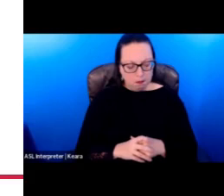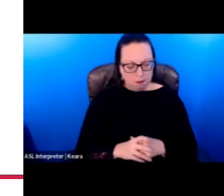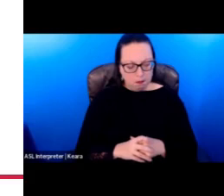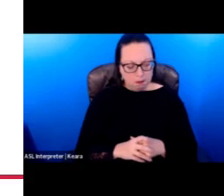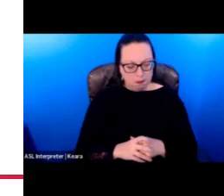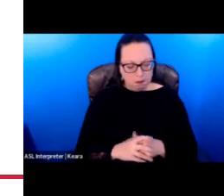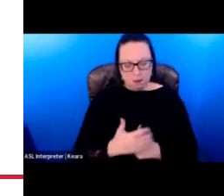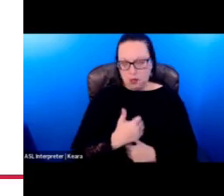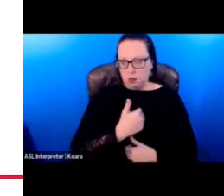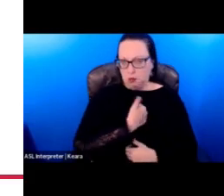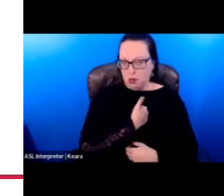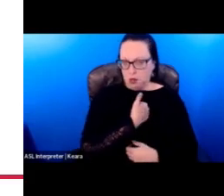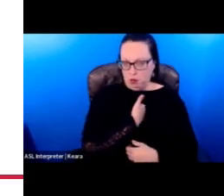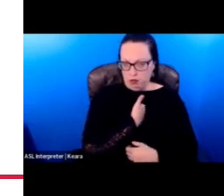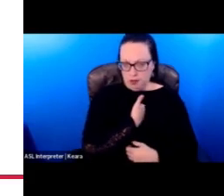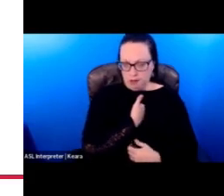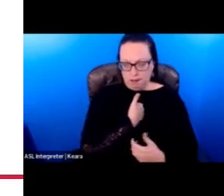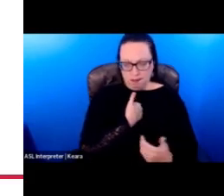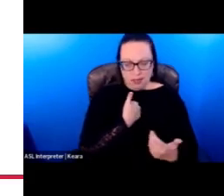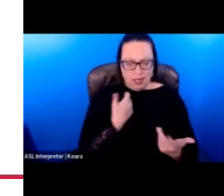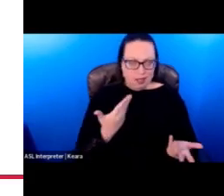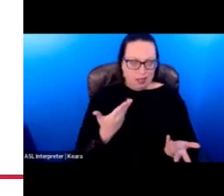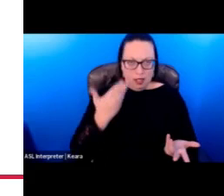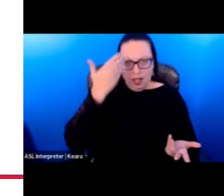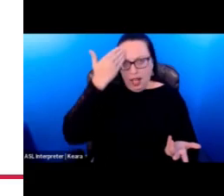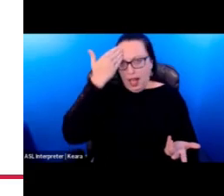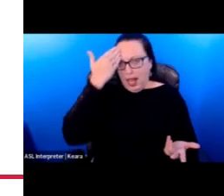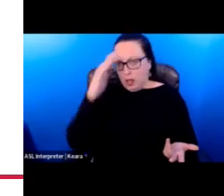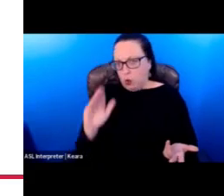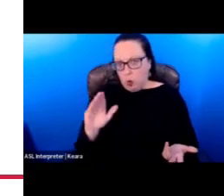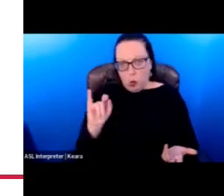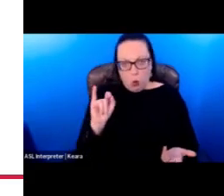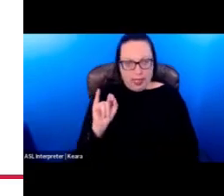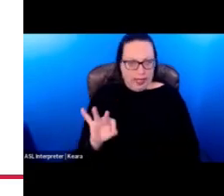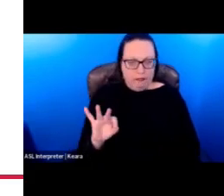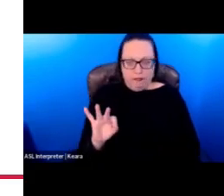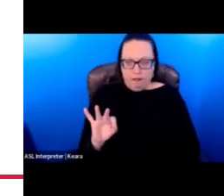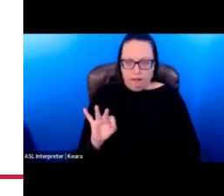know, if I was an alcoholic